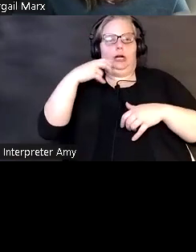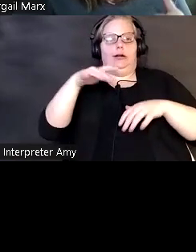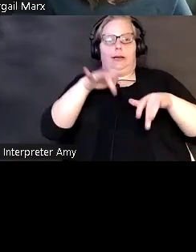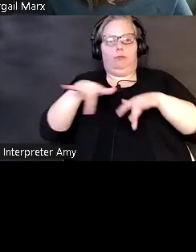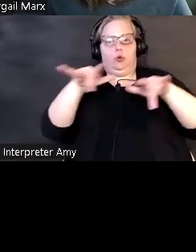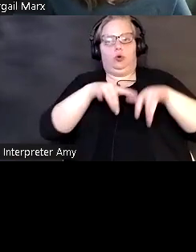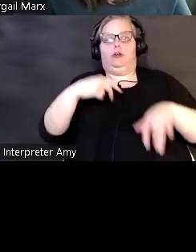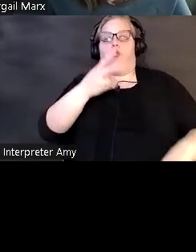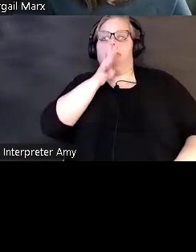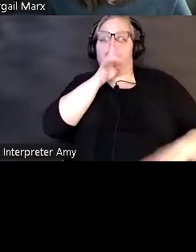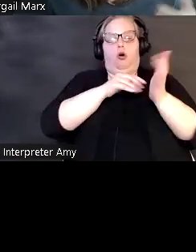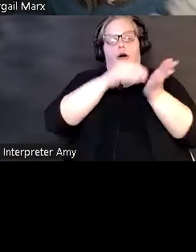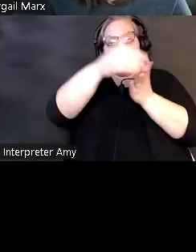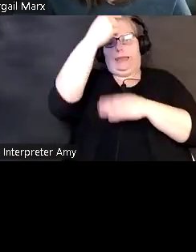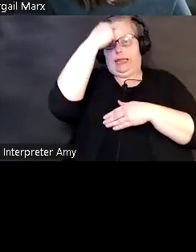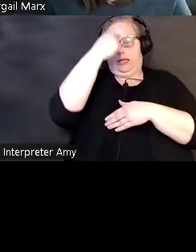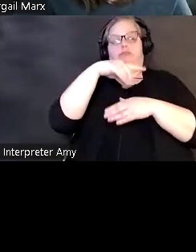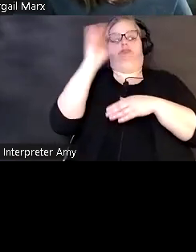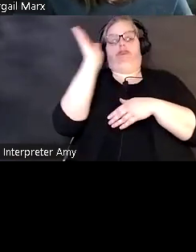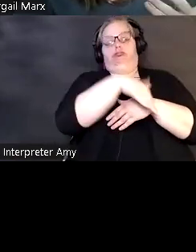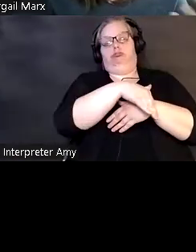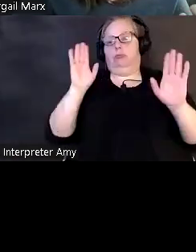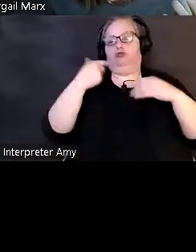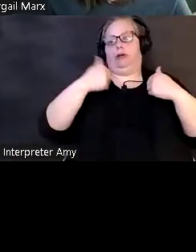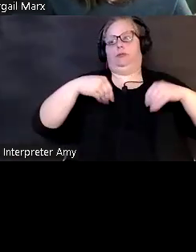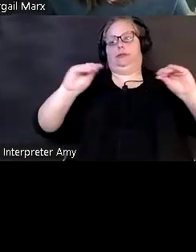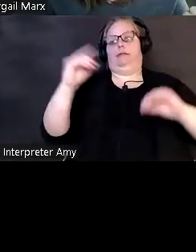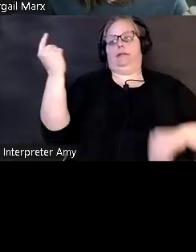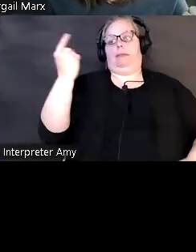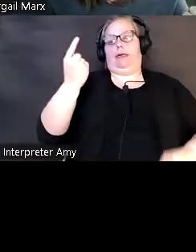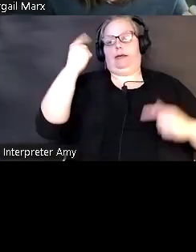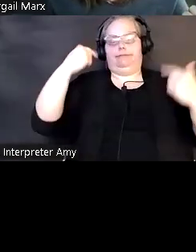they think it's a robocall and will hang up. And so there was some discussion in the chat